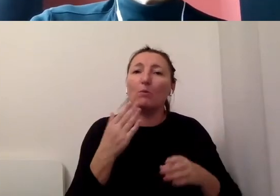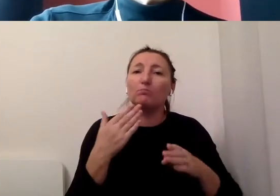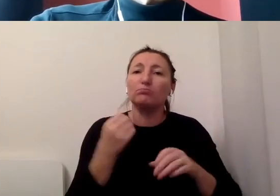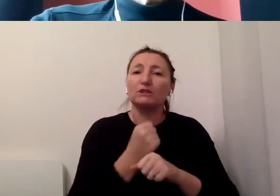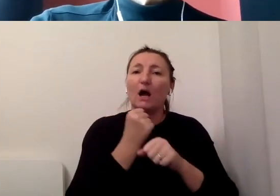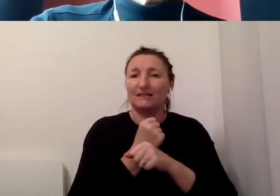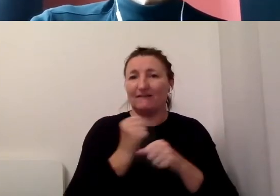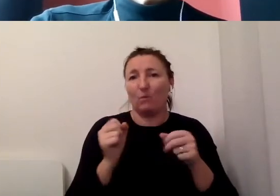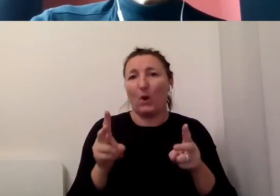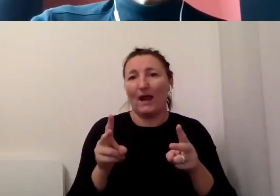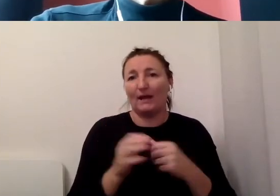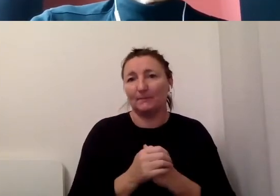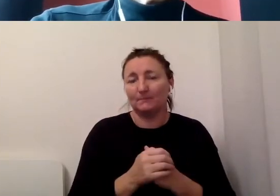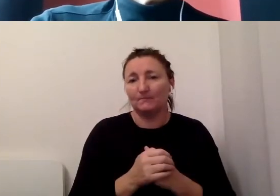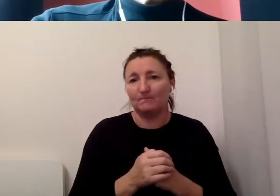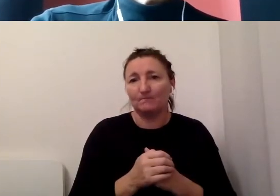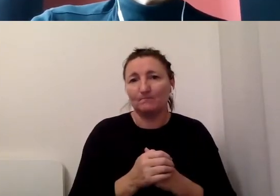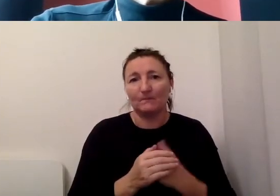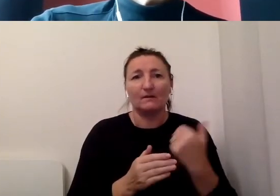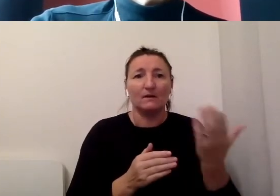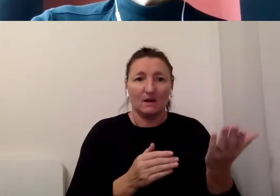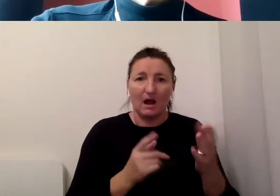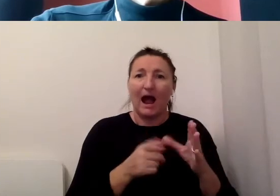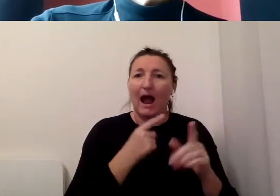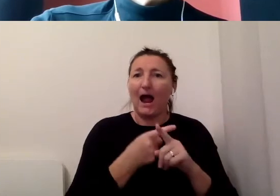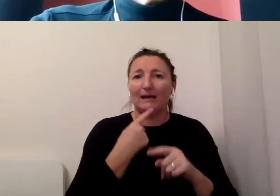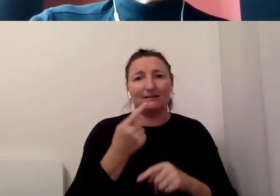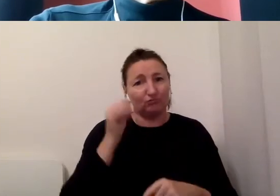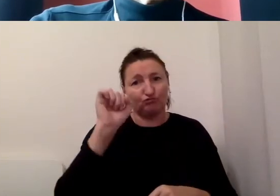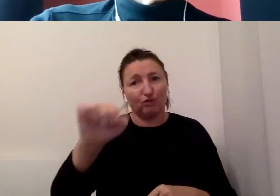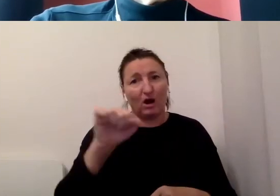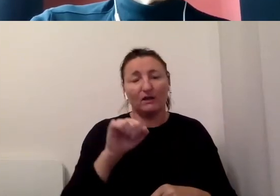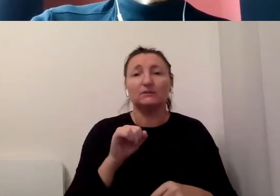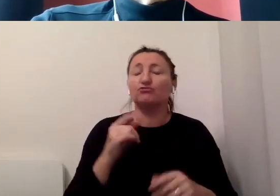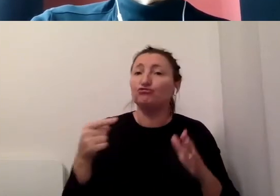important with all your projects and and the other leaders is that idea that as Disabled people,